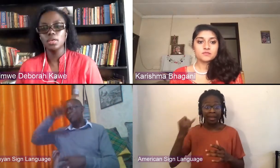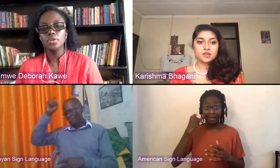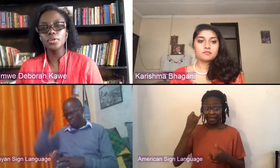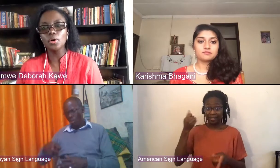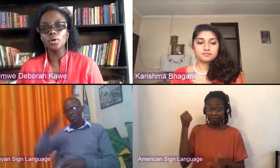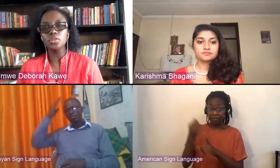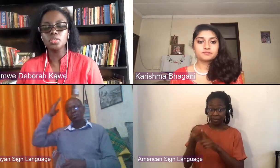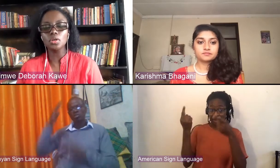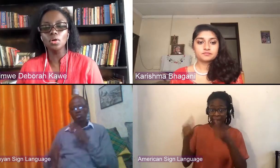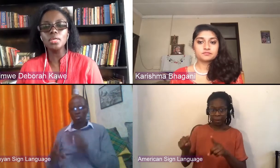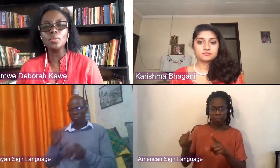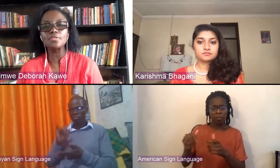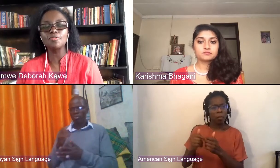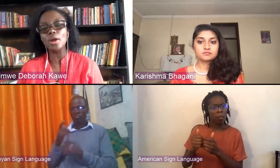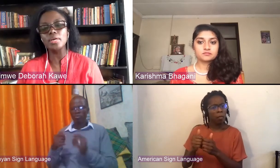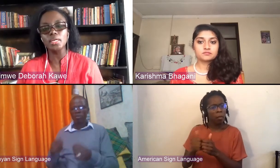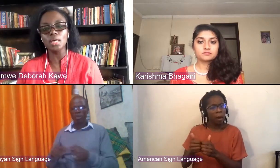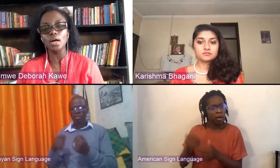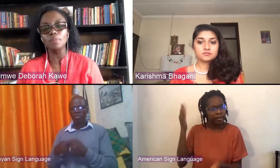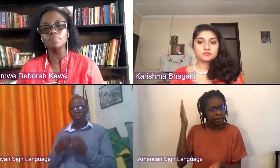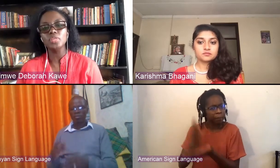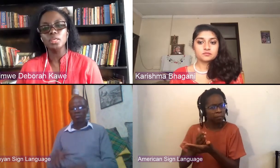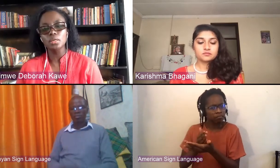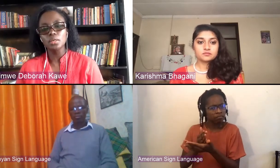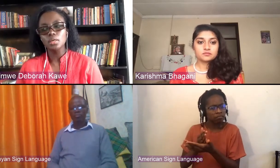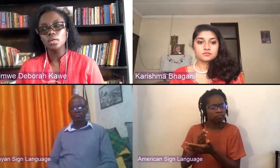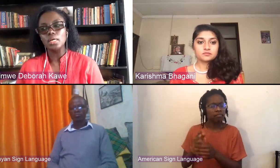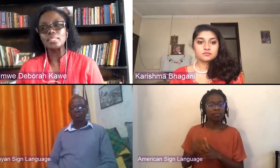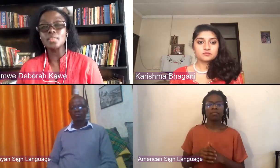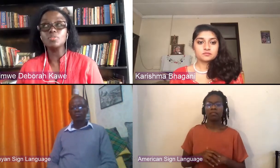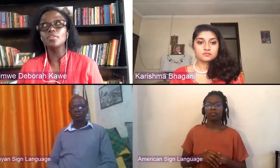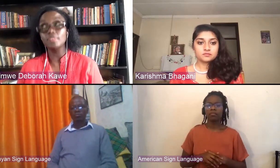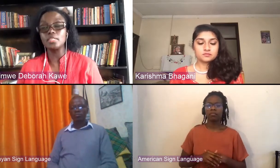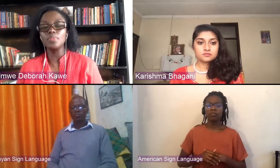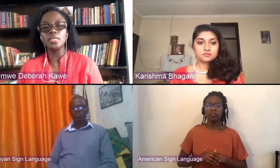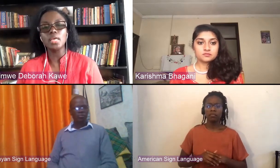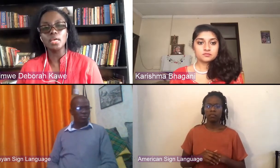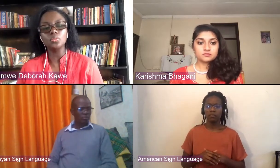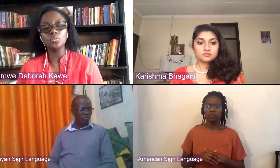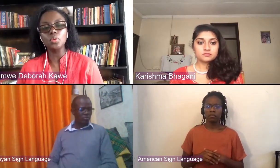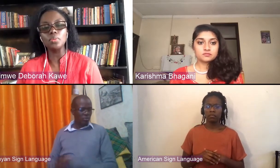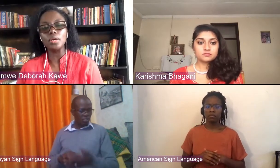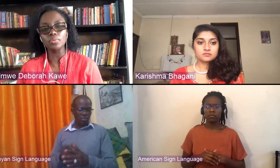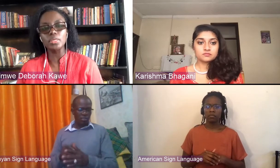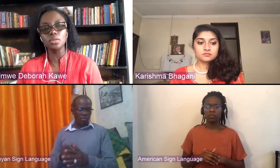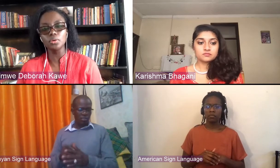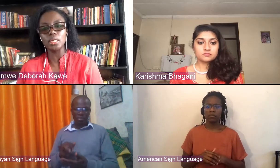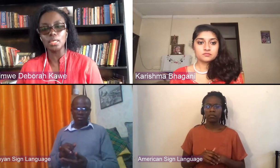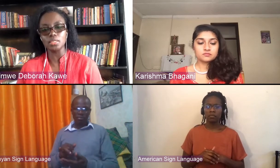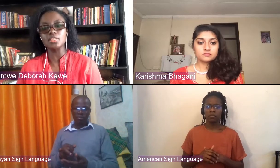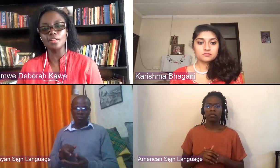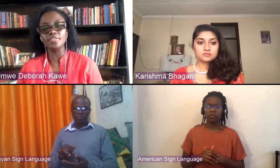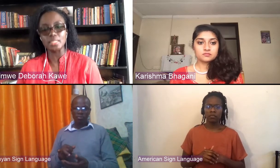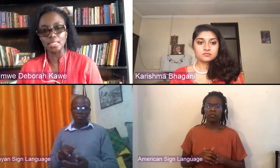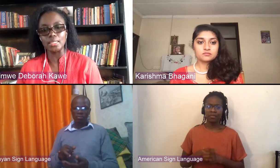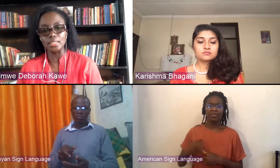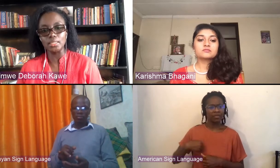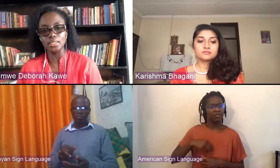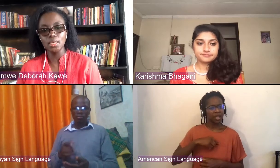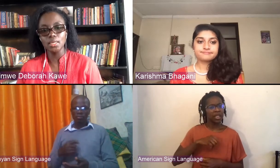You know, so it was very in terms of it being played we were really looking at ourselves internally